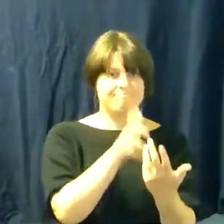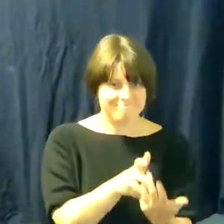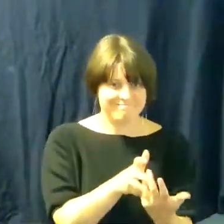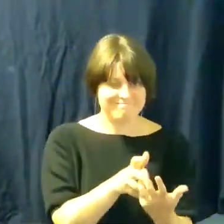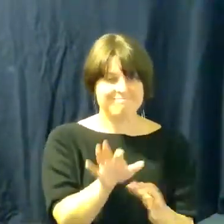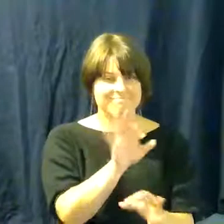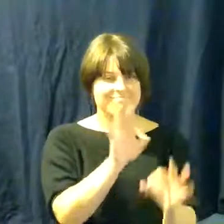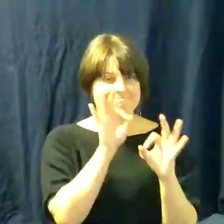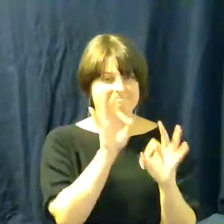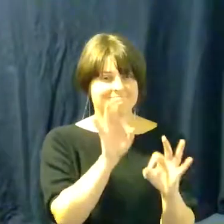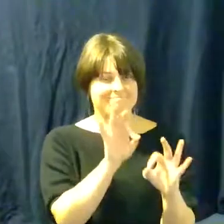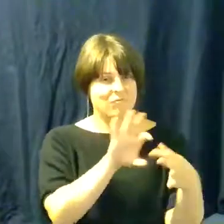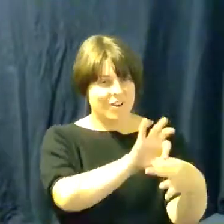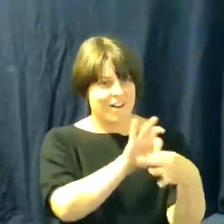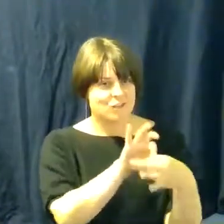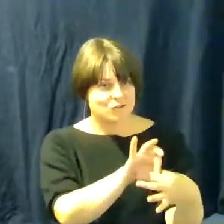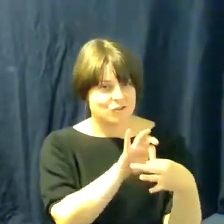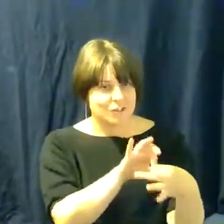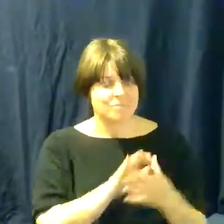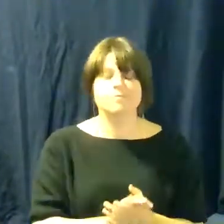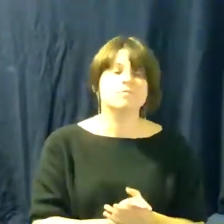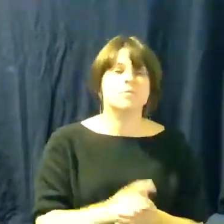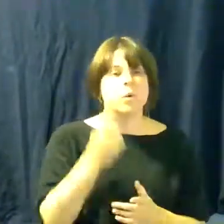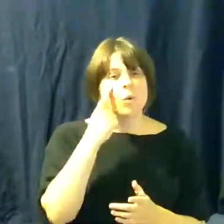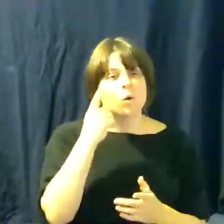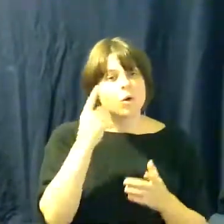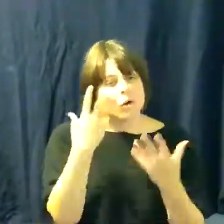styles, and the better we know our style the